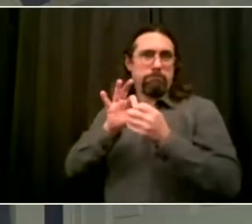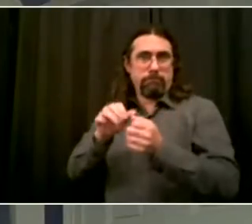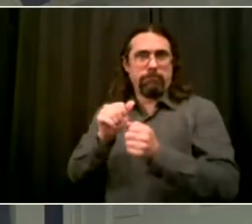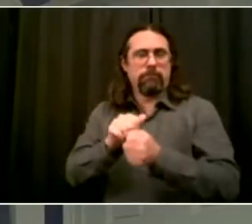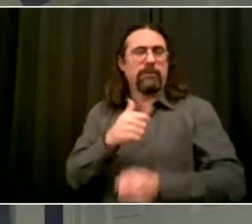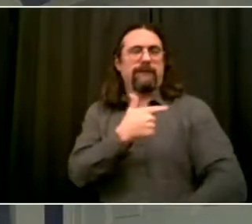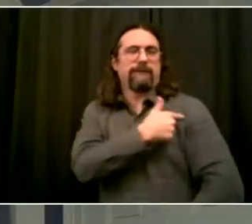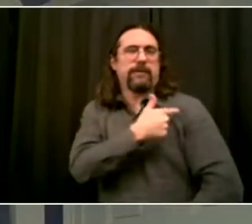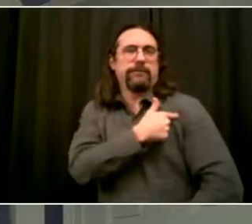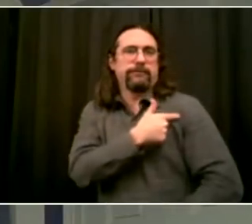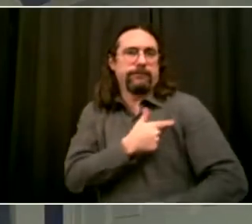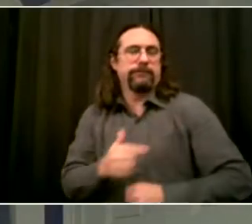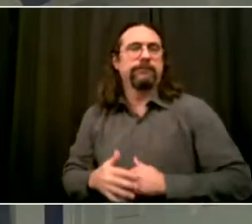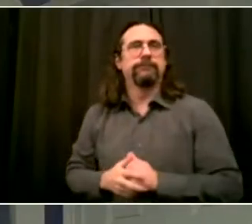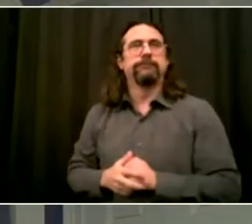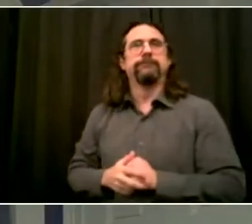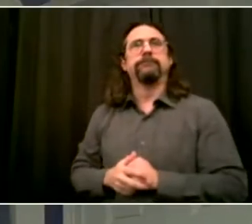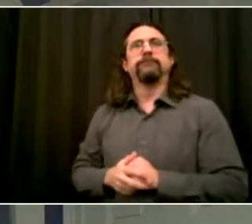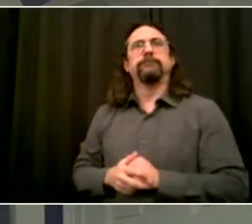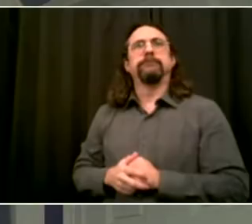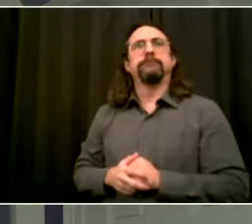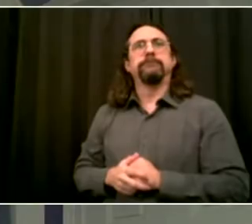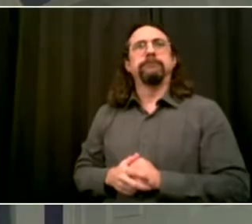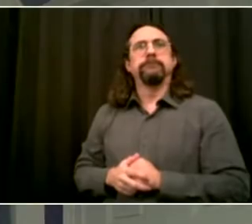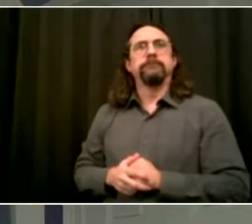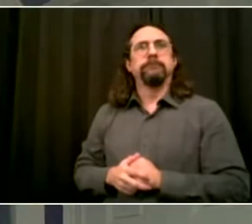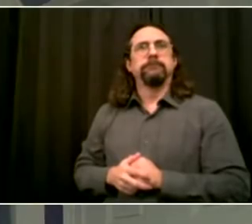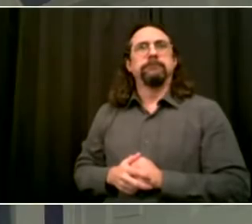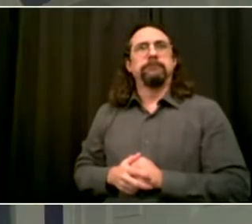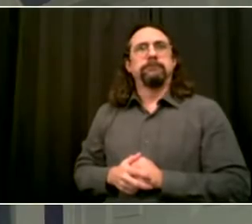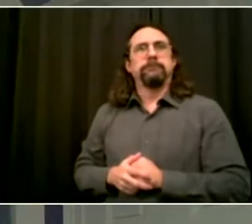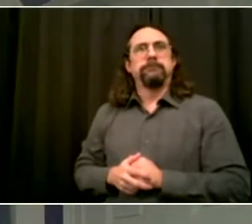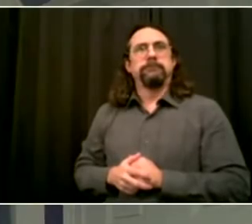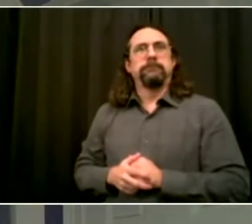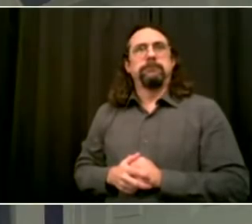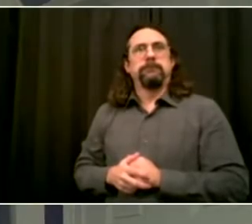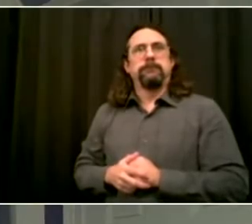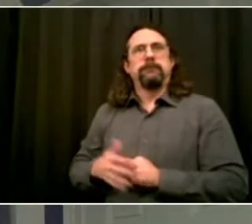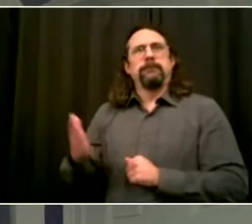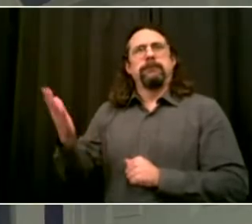I WANT TO CONTINUE WITH THE SAME WE HAVE BEEN DDCISUUISSNNG JUST NOW. EARRERLI O ON YOU